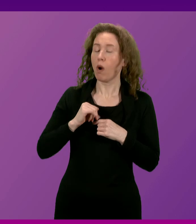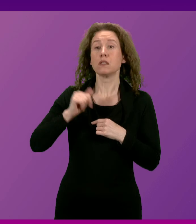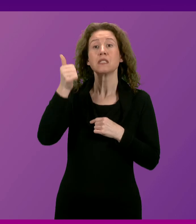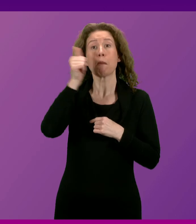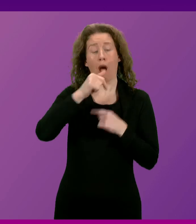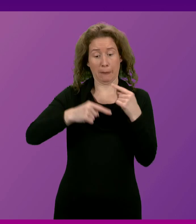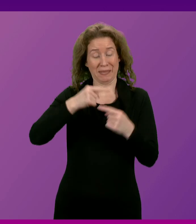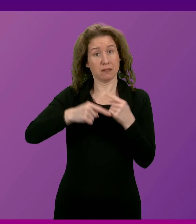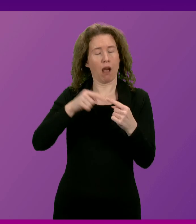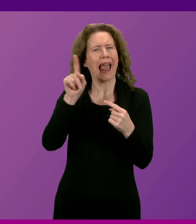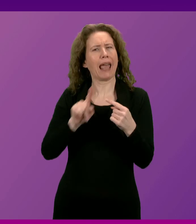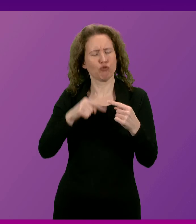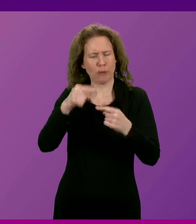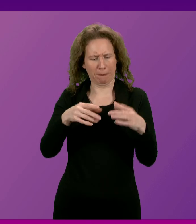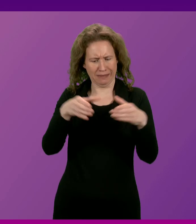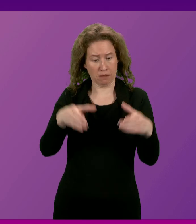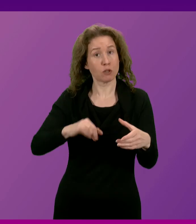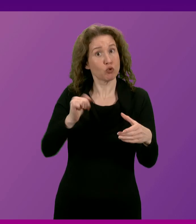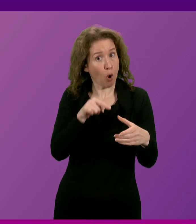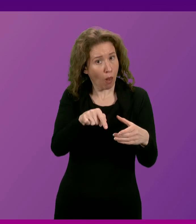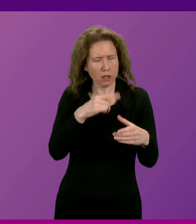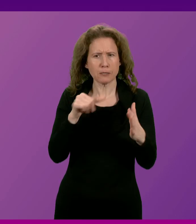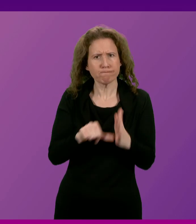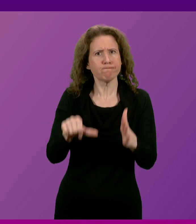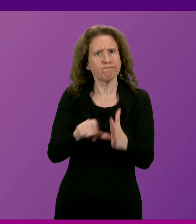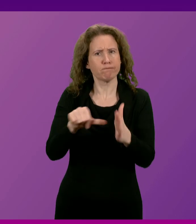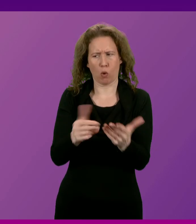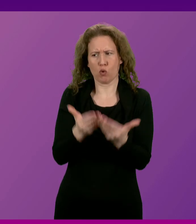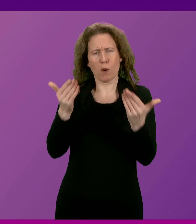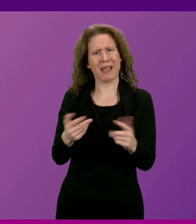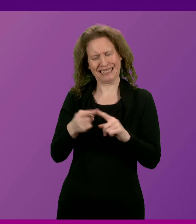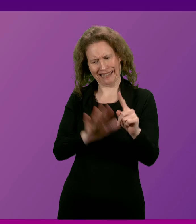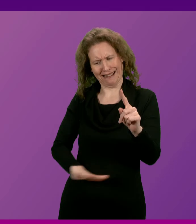experiencing a disproportionate number of operational issues compared with elsewhere